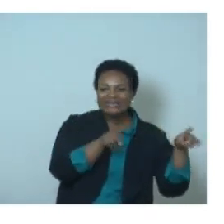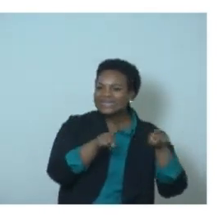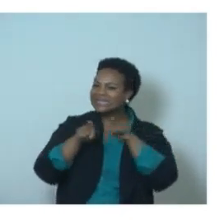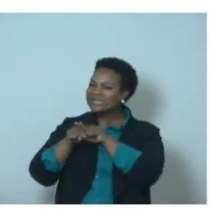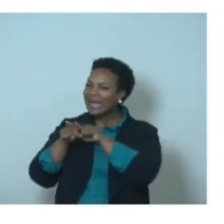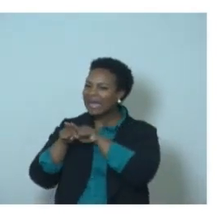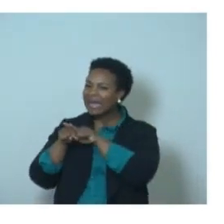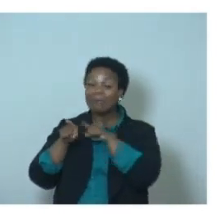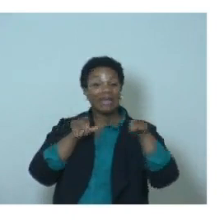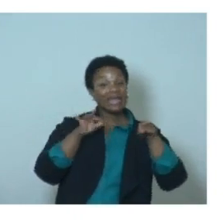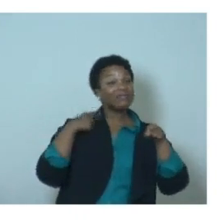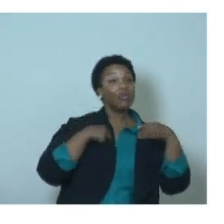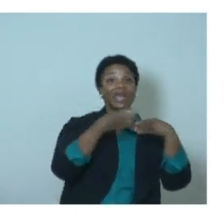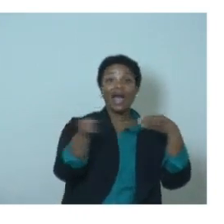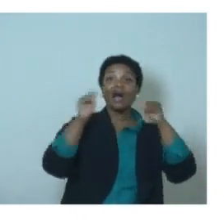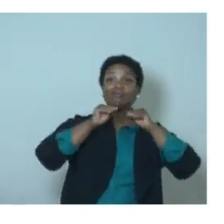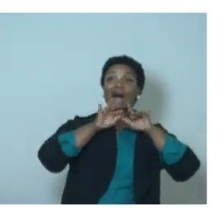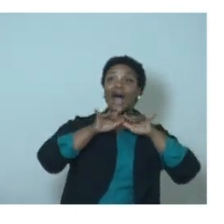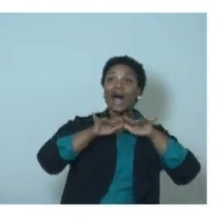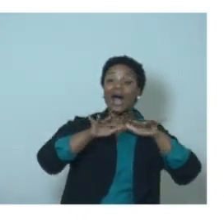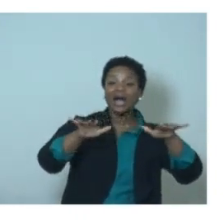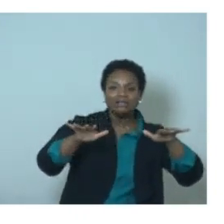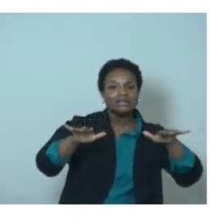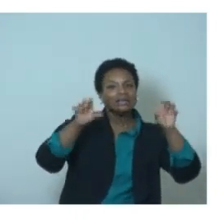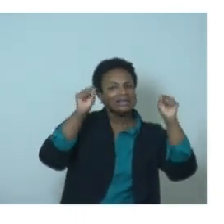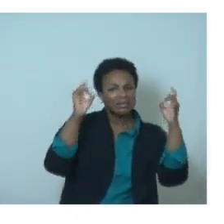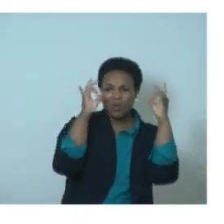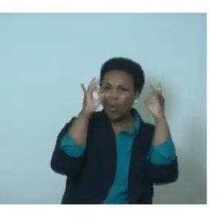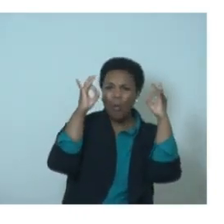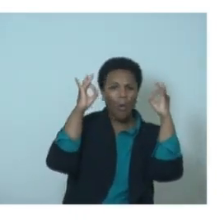WHOLE IDEA WITH RED, BUT CERTAINLY AN OLDER PEOPLE IT WOULD BE A HAS DEVASTATING CONSEQUENCES.